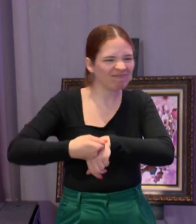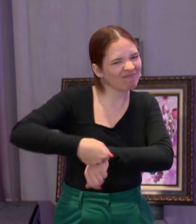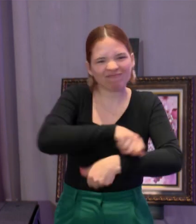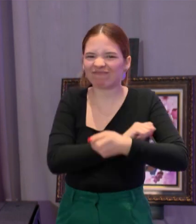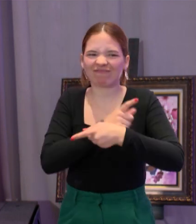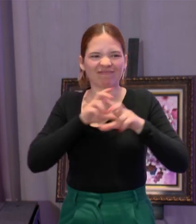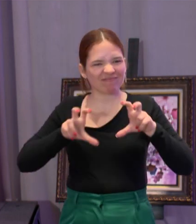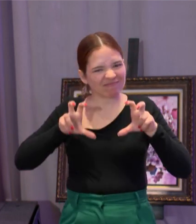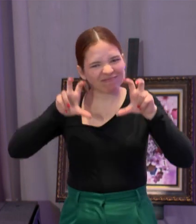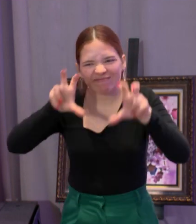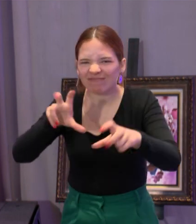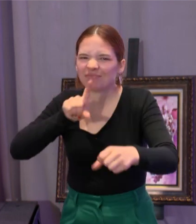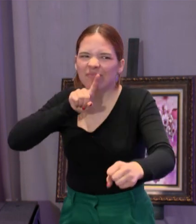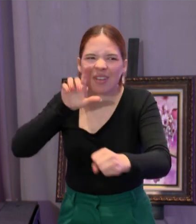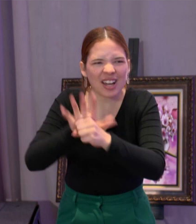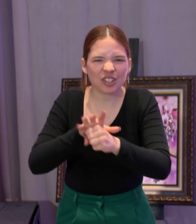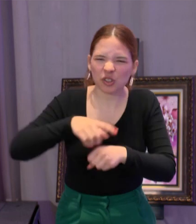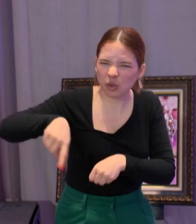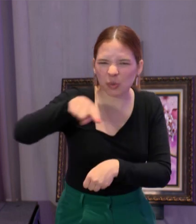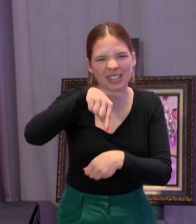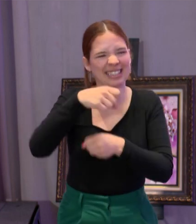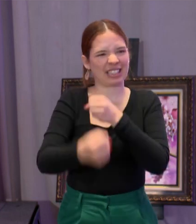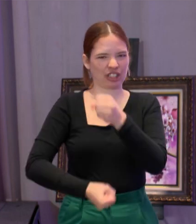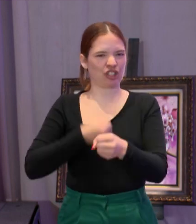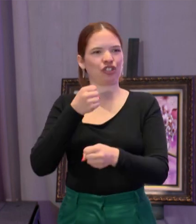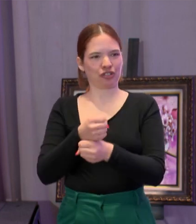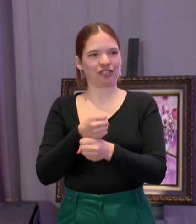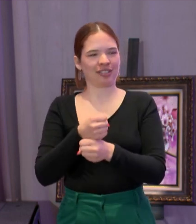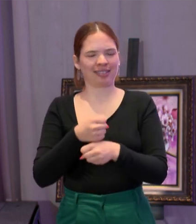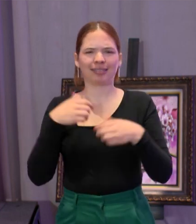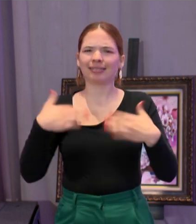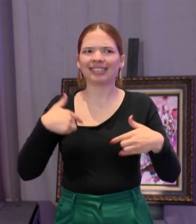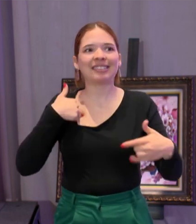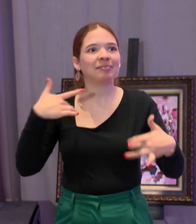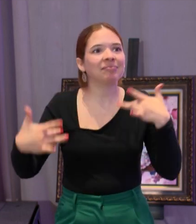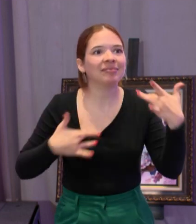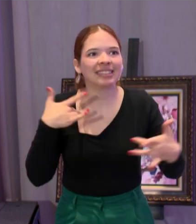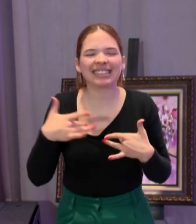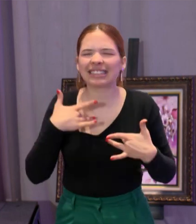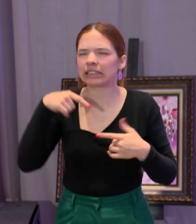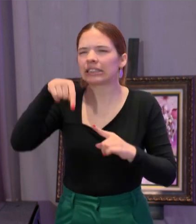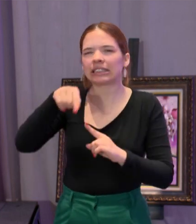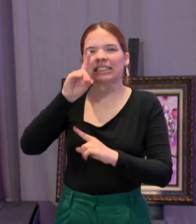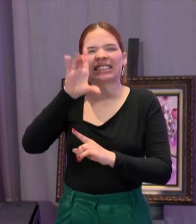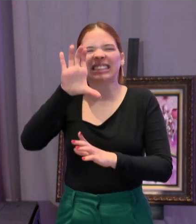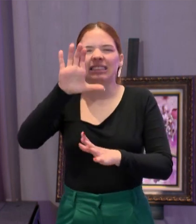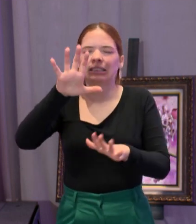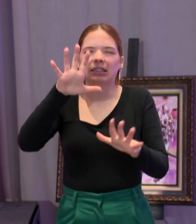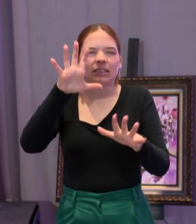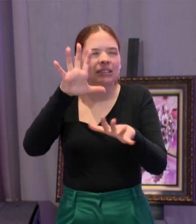WE'RE EXCITED TO BE A PART OF MAKING WASHINGTON, D.C. THE DESTINATION FOR SPRING EVENTS.